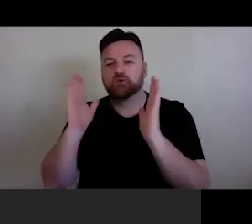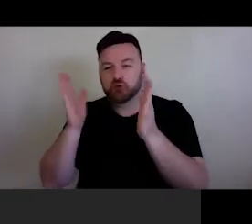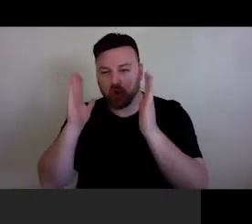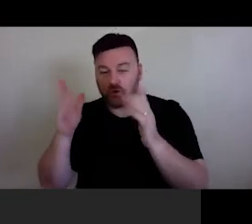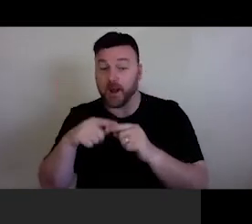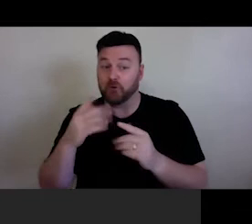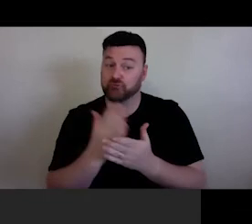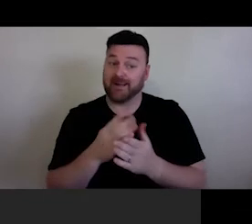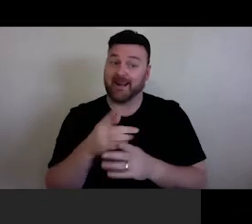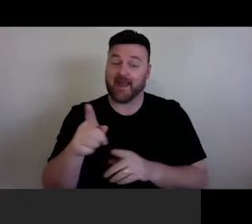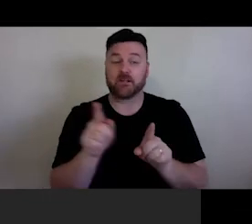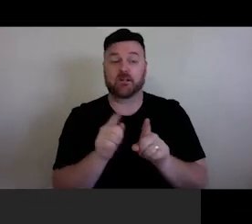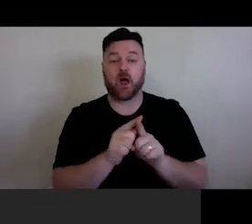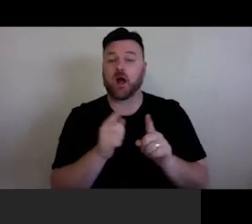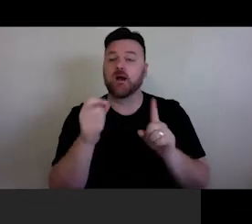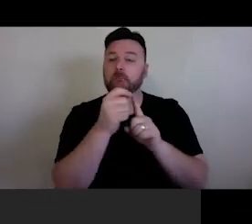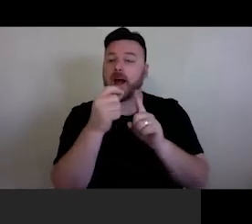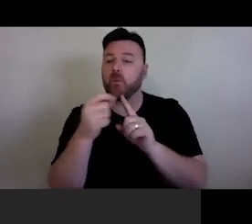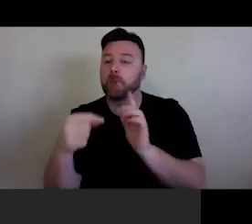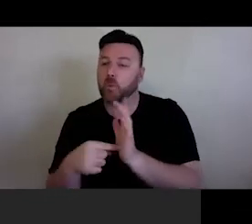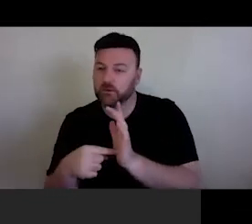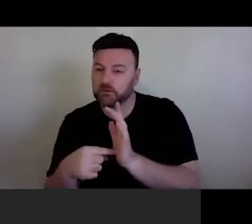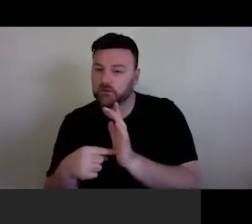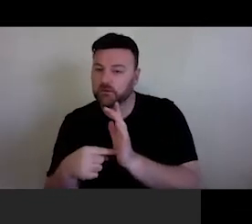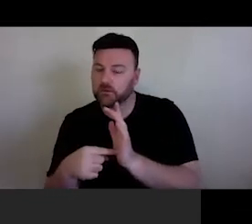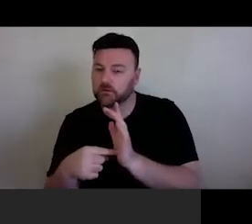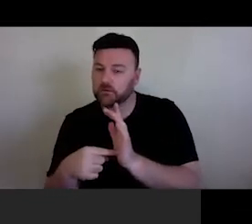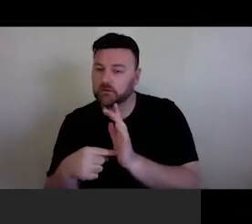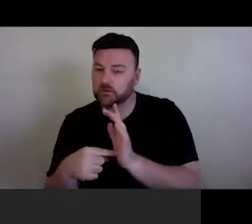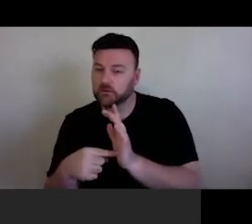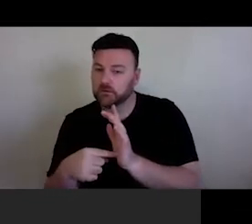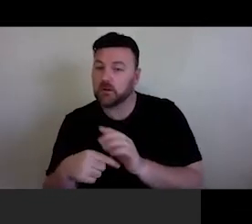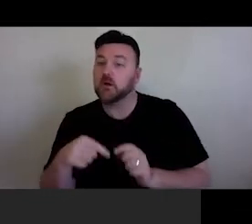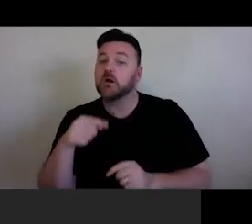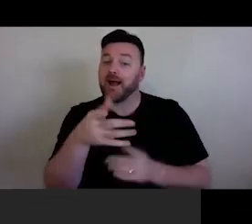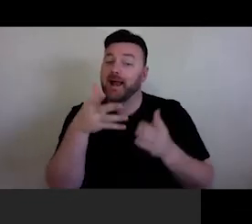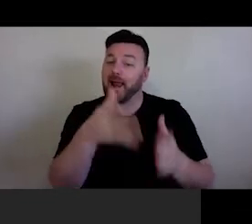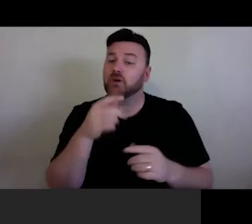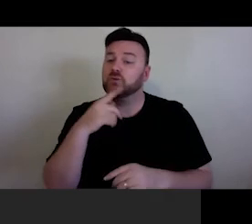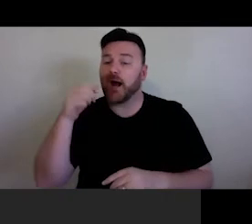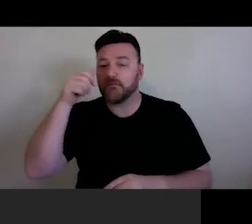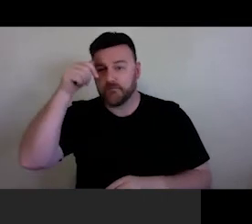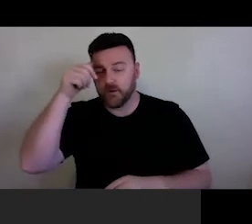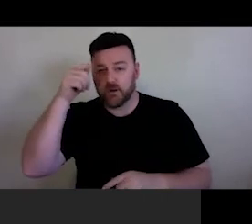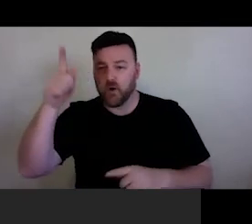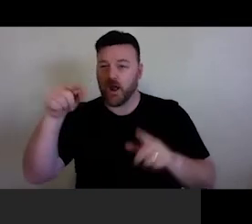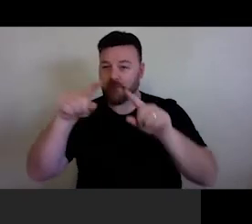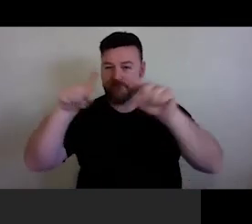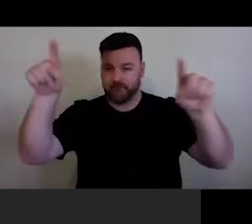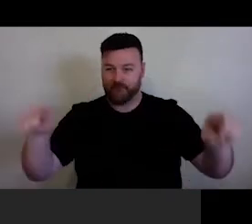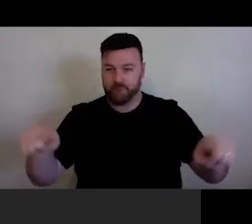it allows you to do is run lower third, it allows you to put that